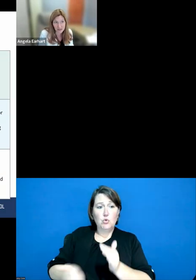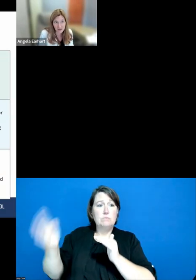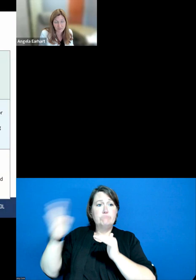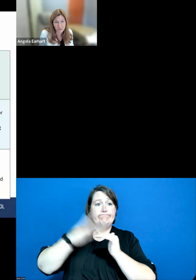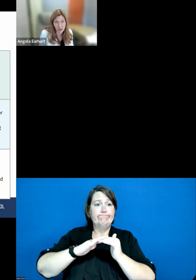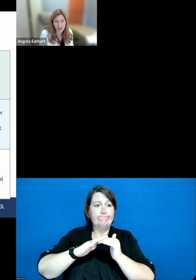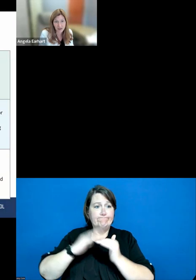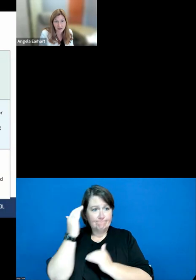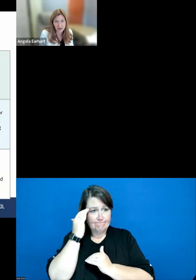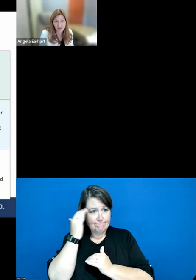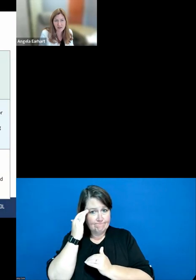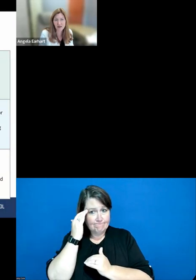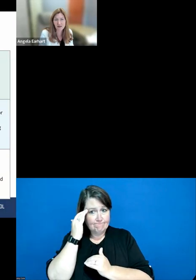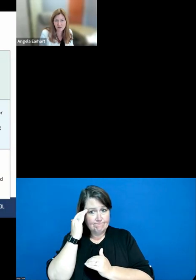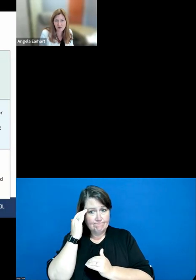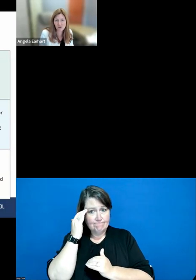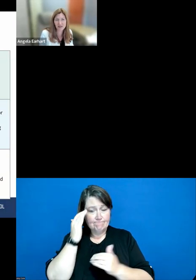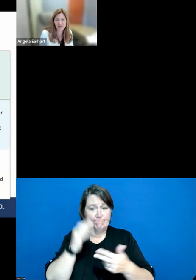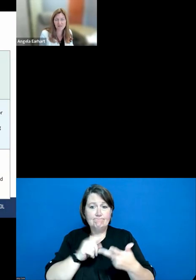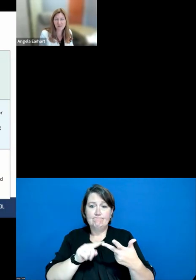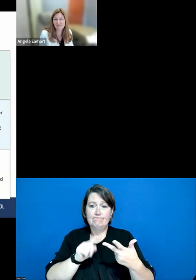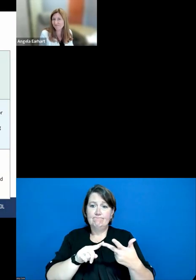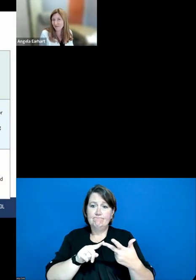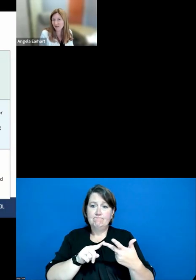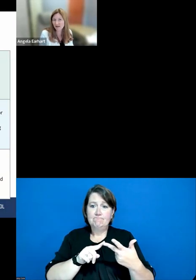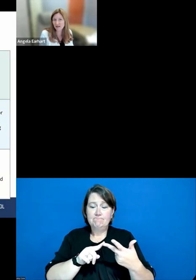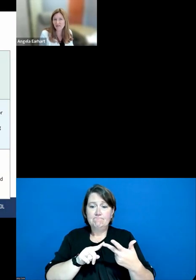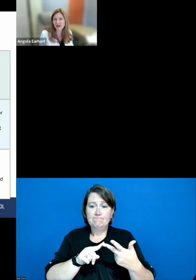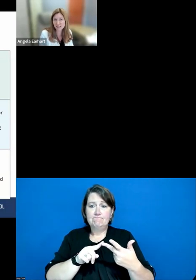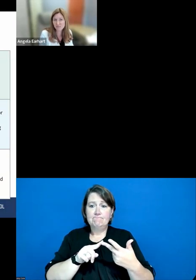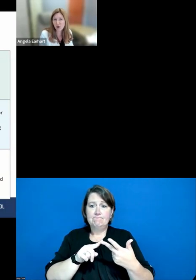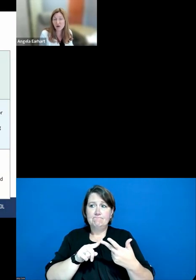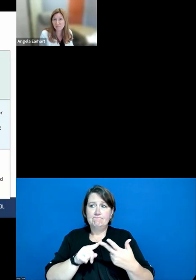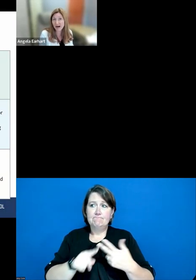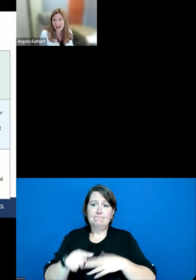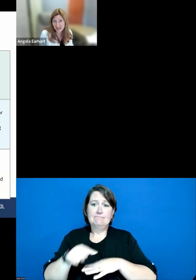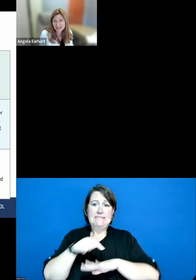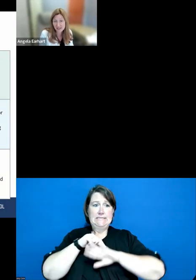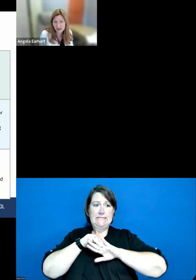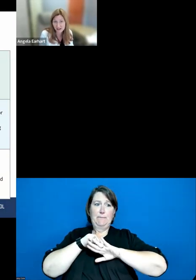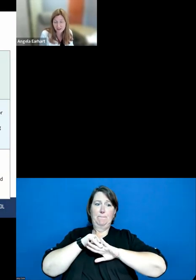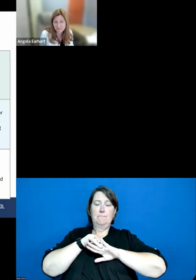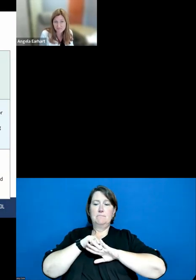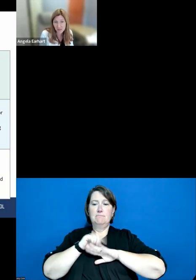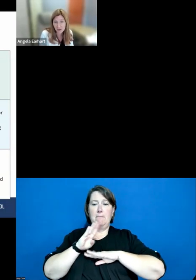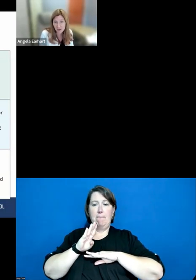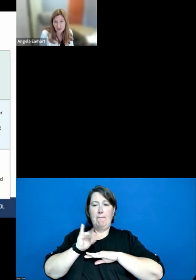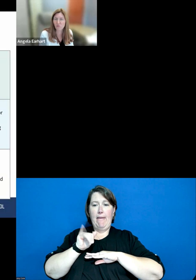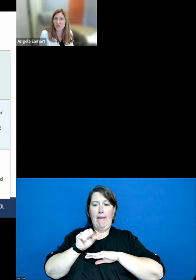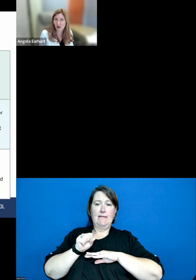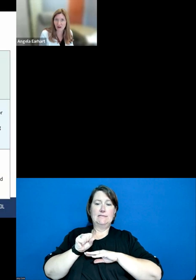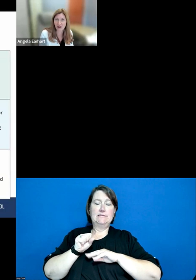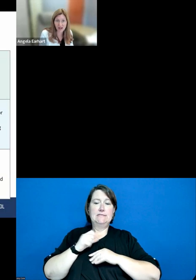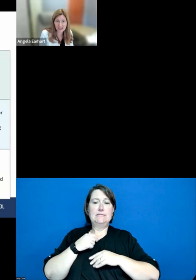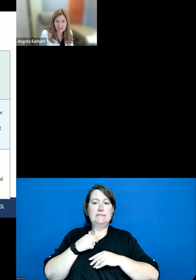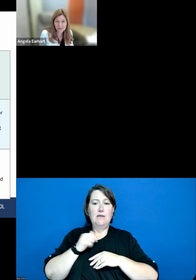And then there's even kind of unspoken bias, we call it autism.